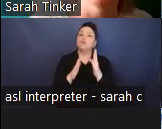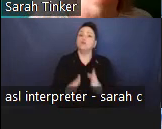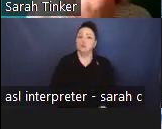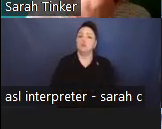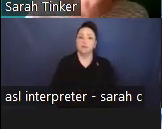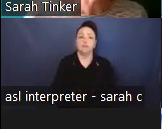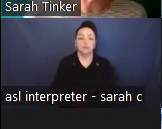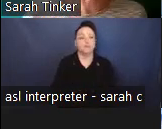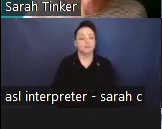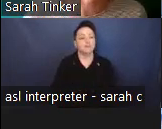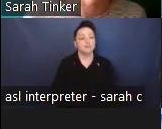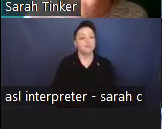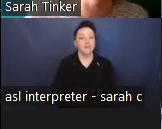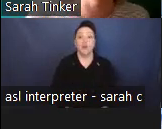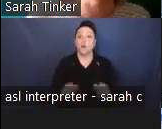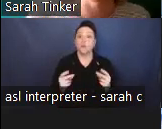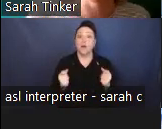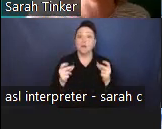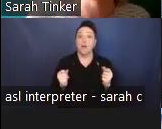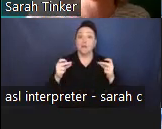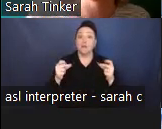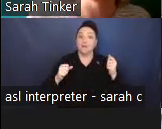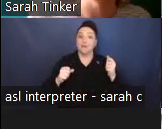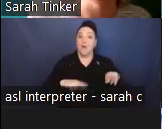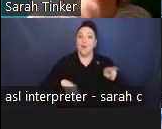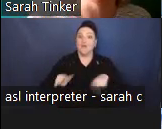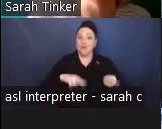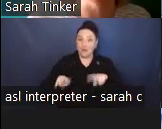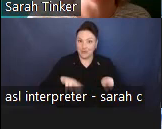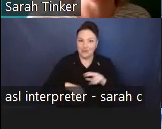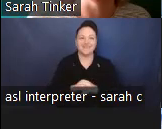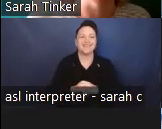So that's really fast kind of overview and then I’m going to give a demo of some of